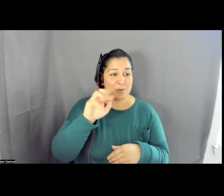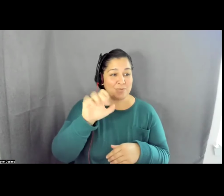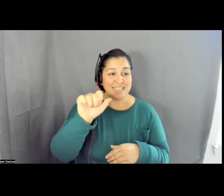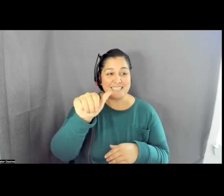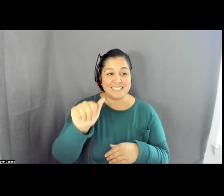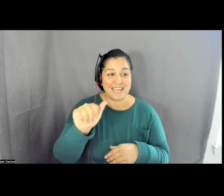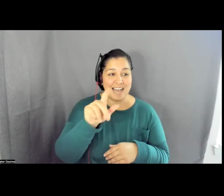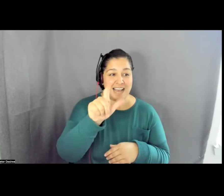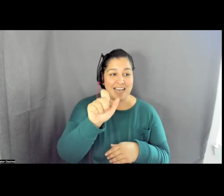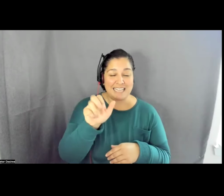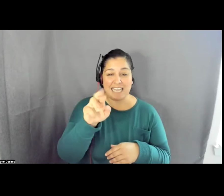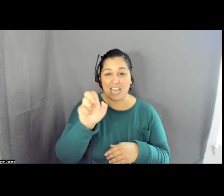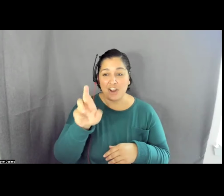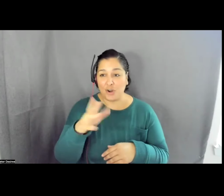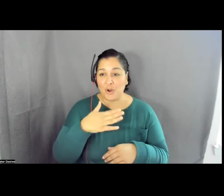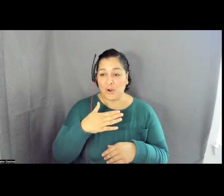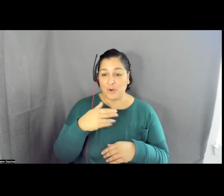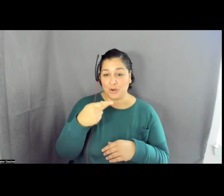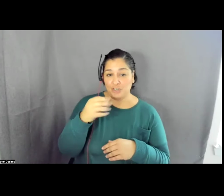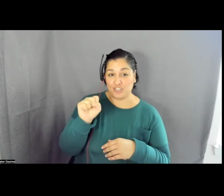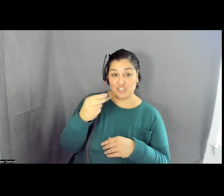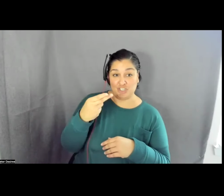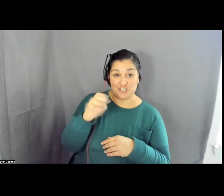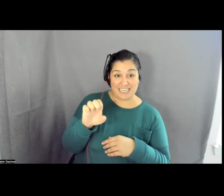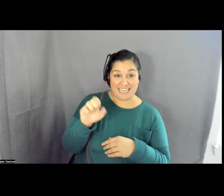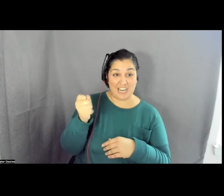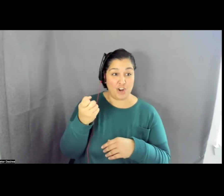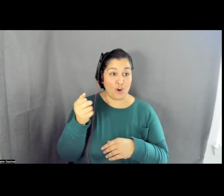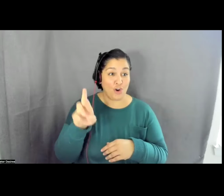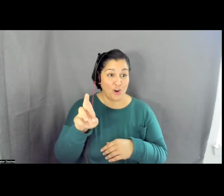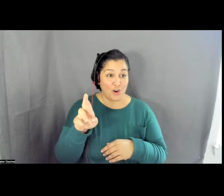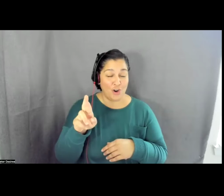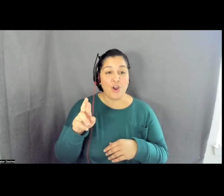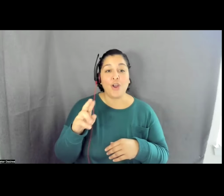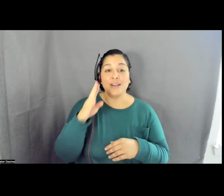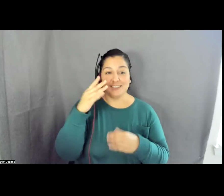My pronouns are she/her. I'm a woman with brown curly hair, wearing a black